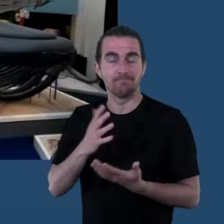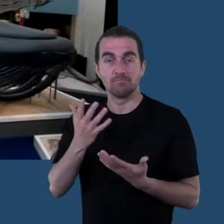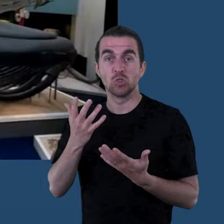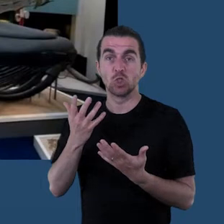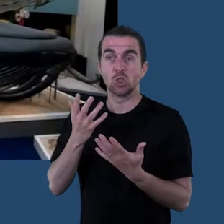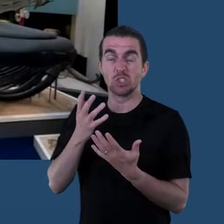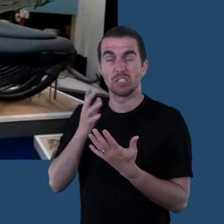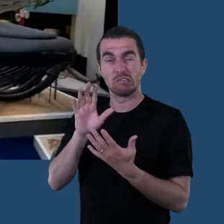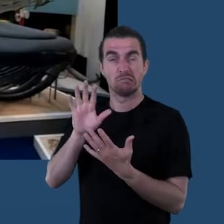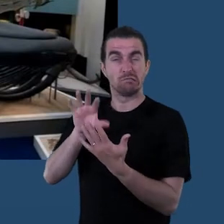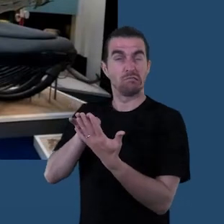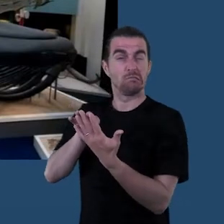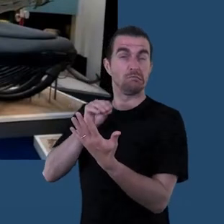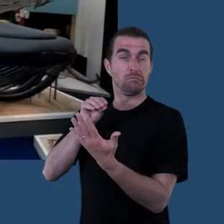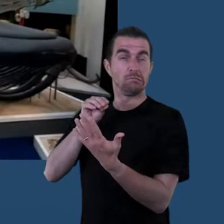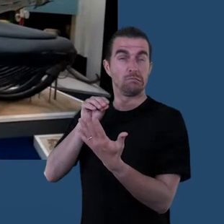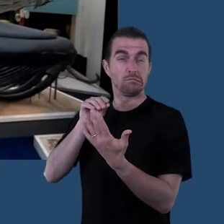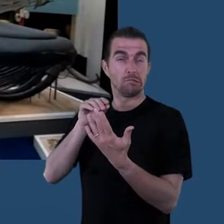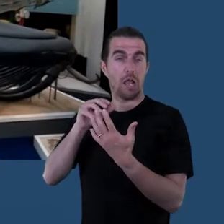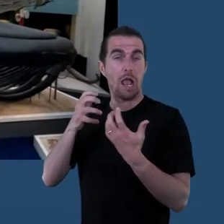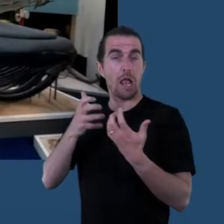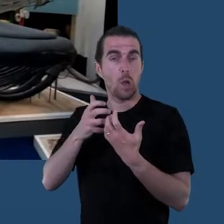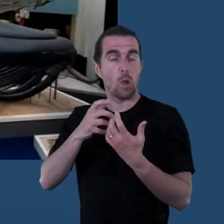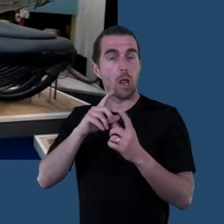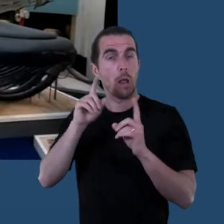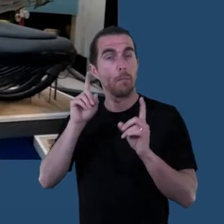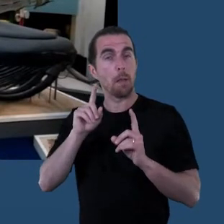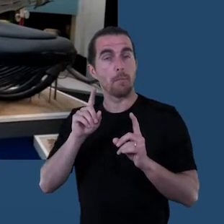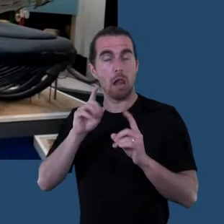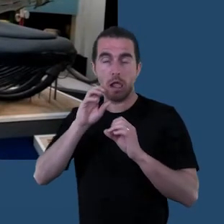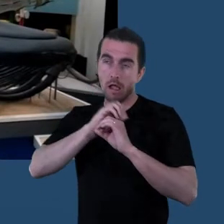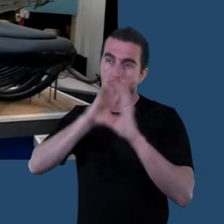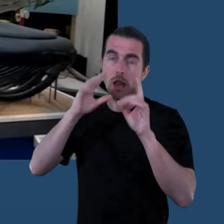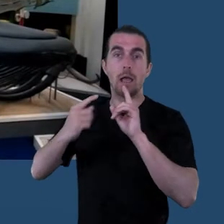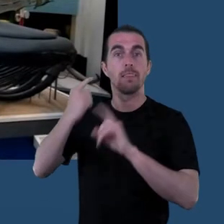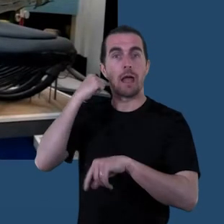But it's just a snapshot in time in terms of how people saw those animals in the day.